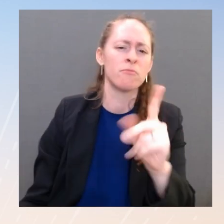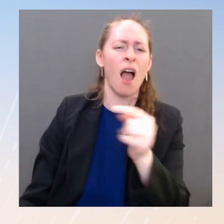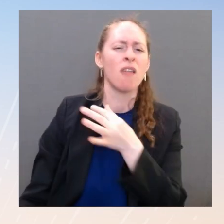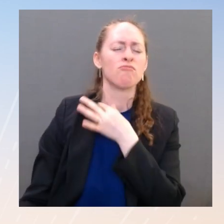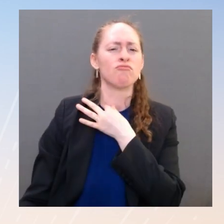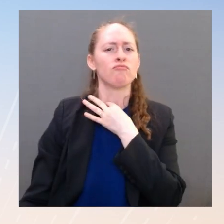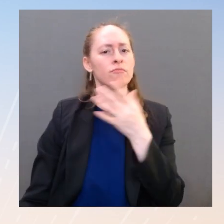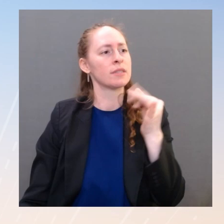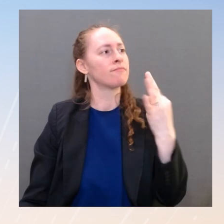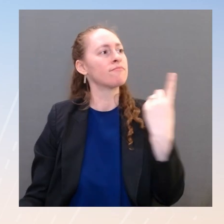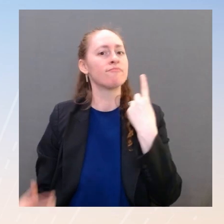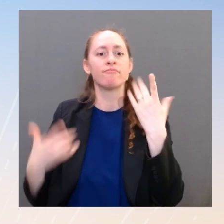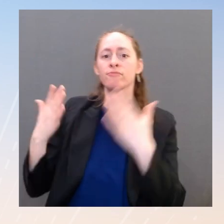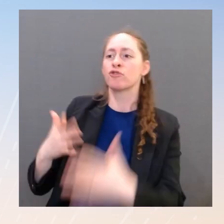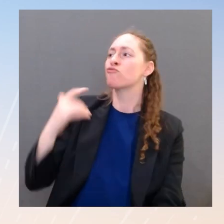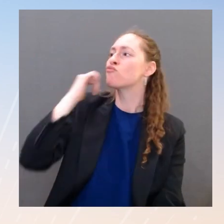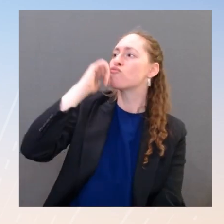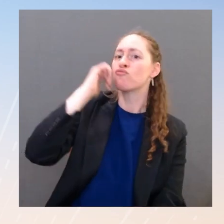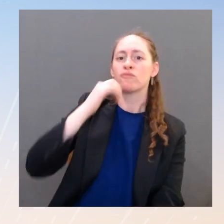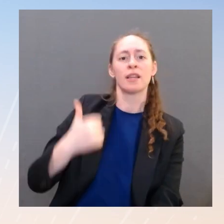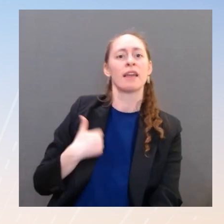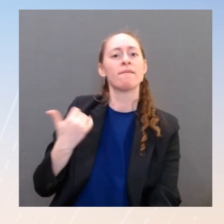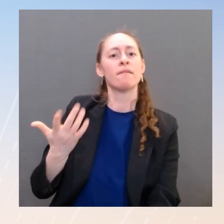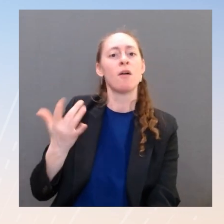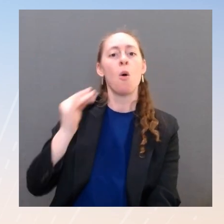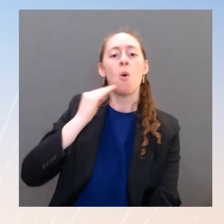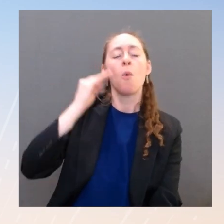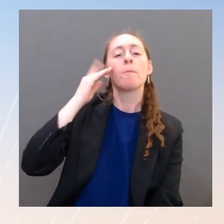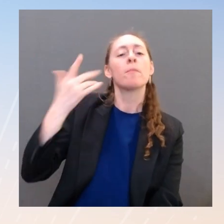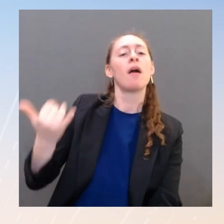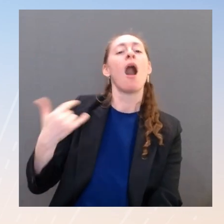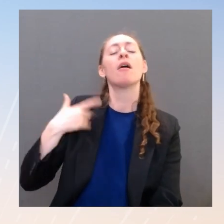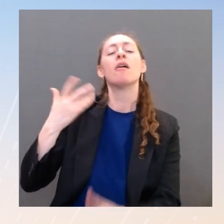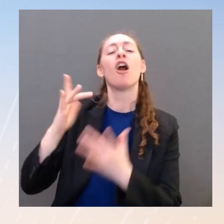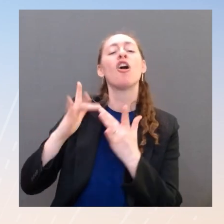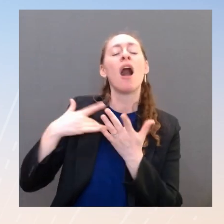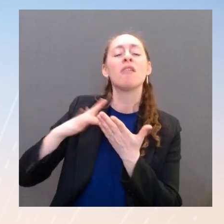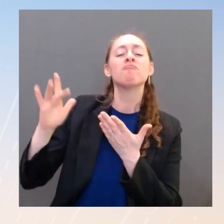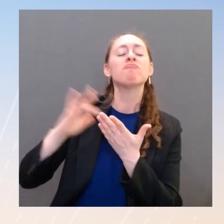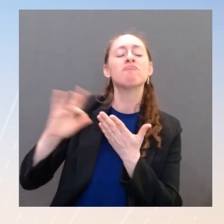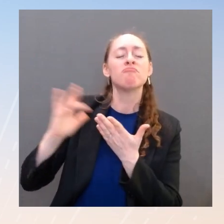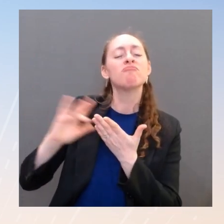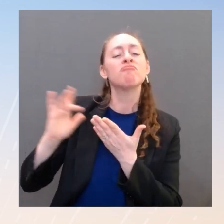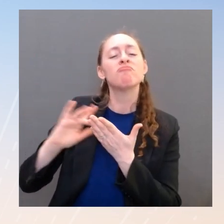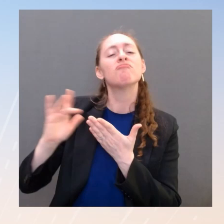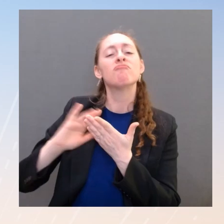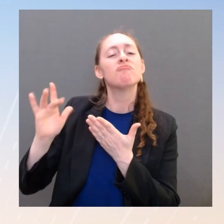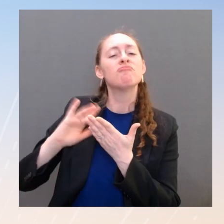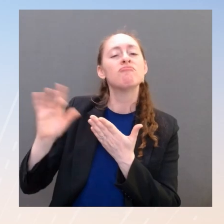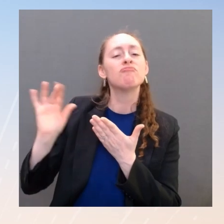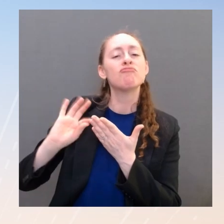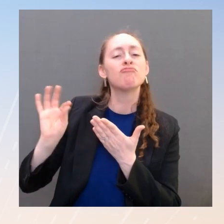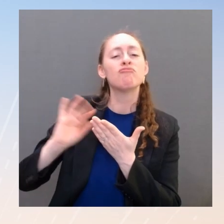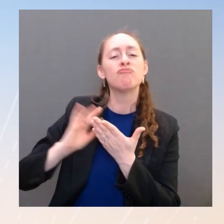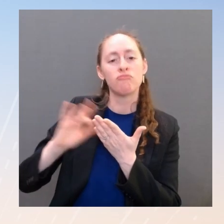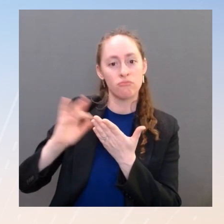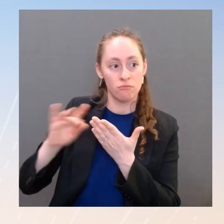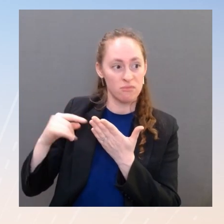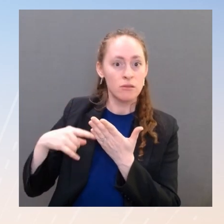Or for cartels -- it's usually buying a segment on the radio and saying, "Now's the time to come." How exactly would this board combat that?